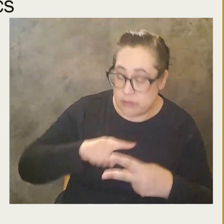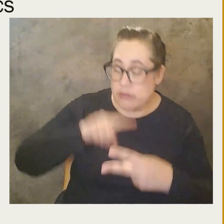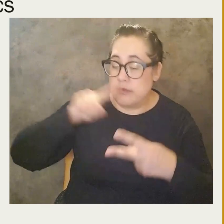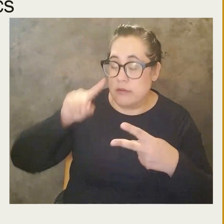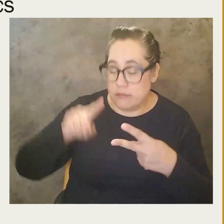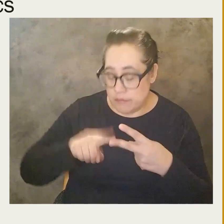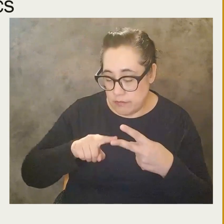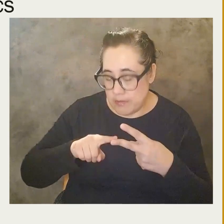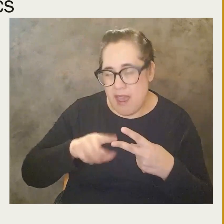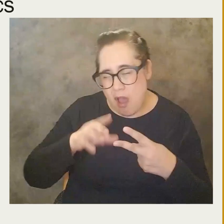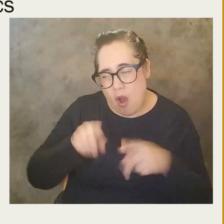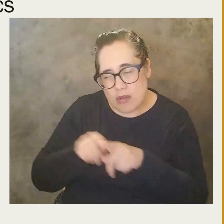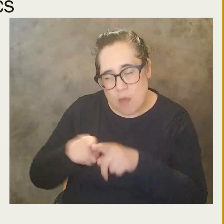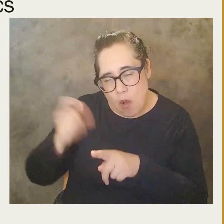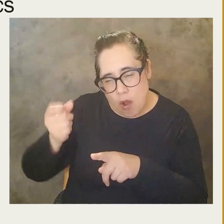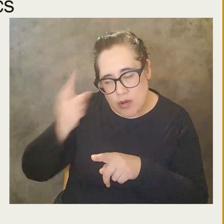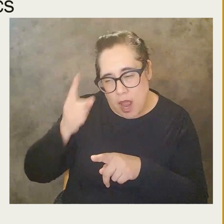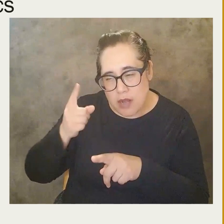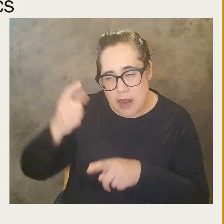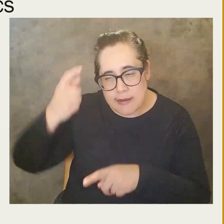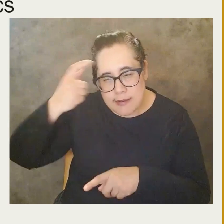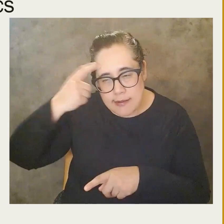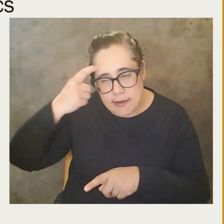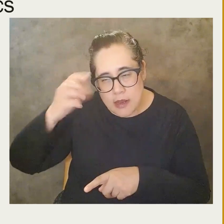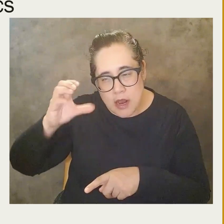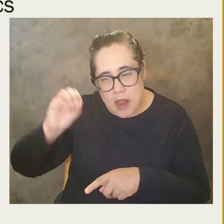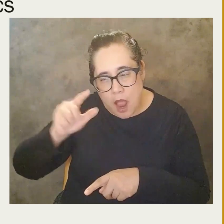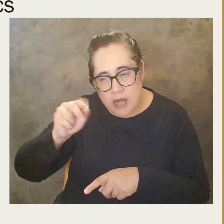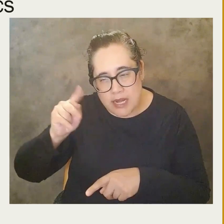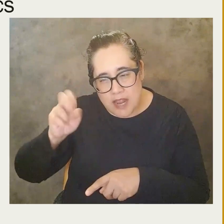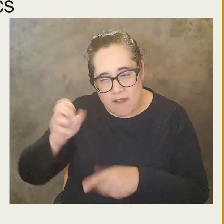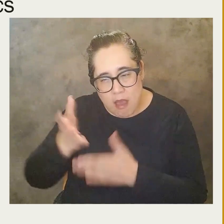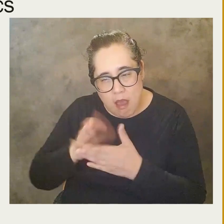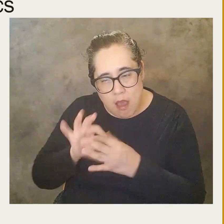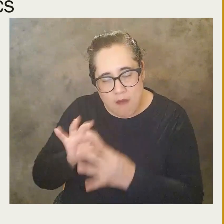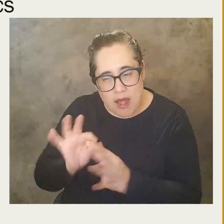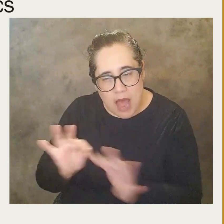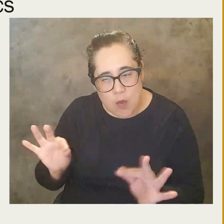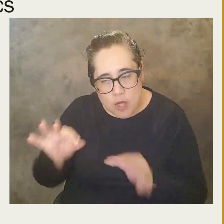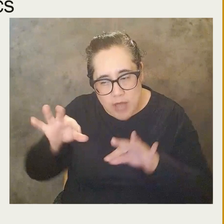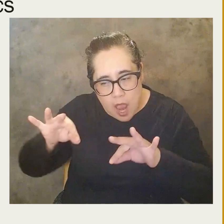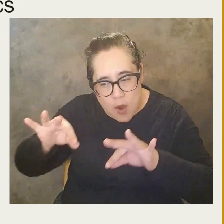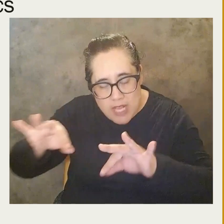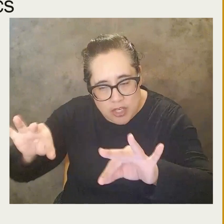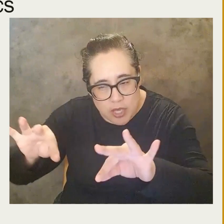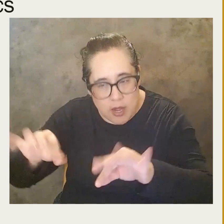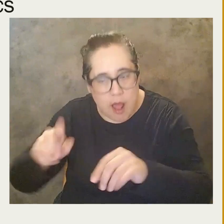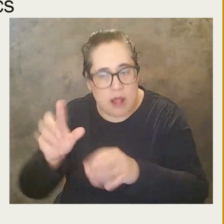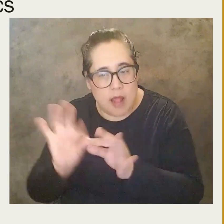understanding the cognitive aspects of language and ... acquisition and language use.